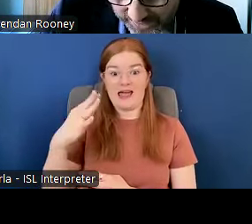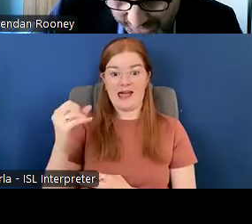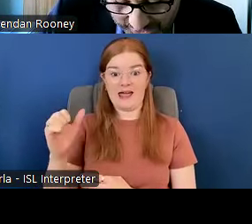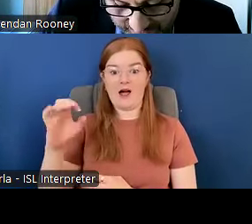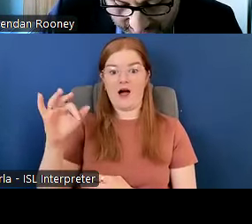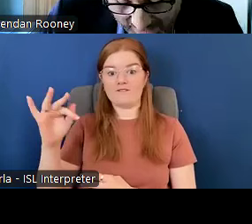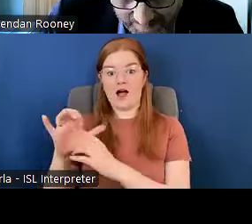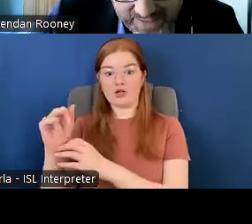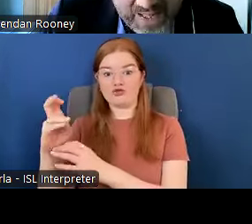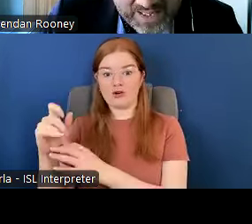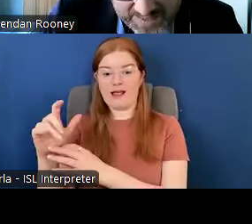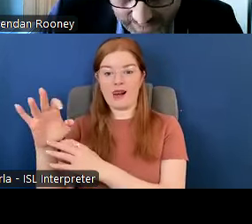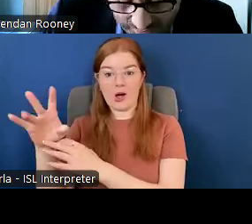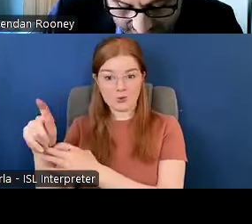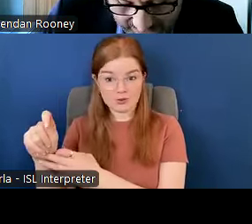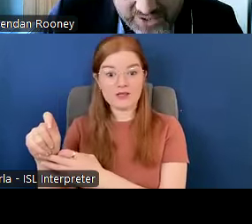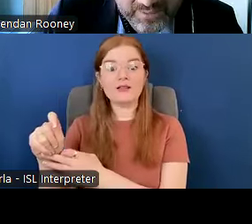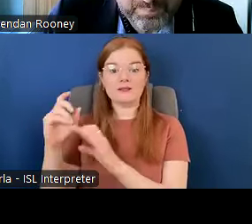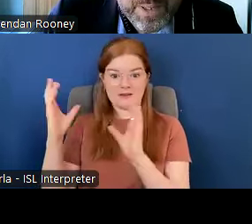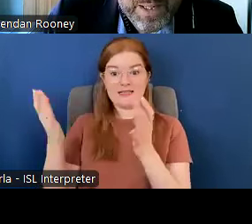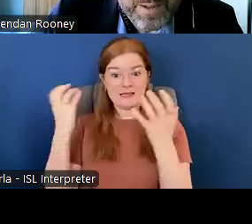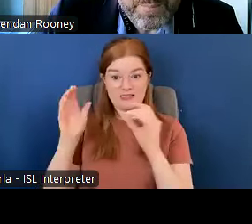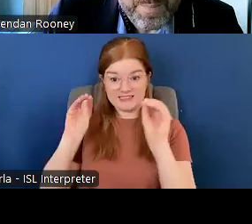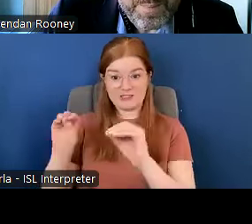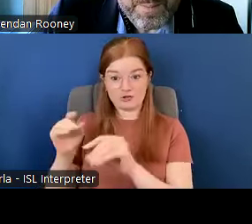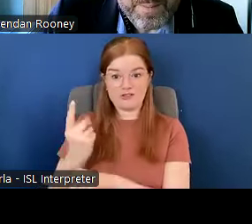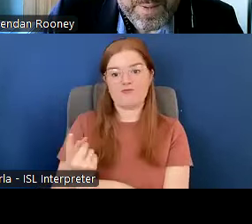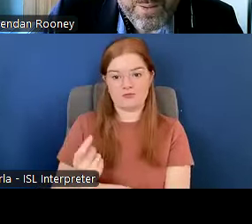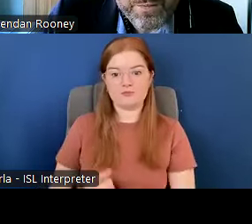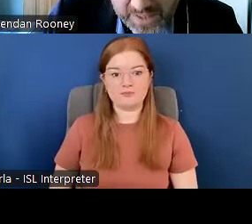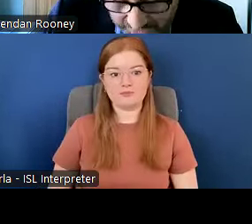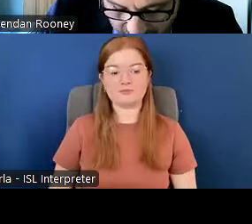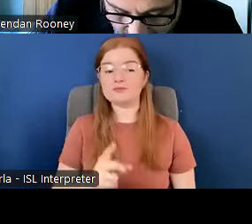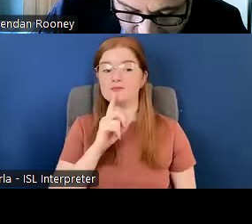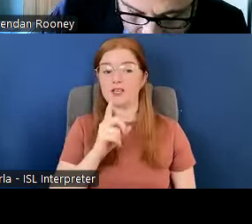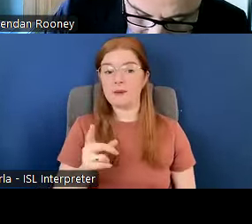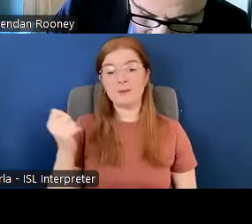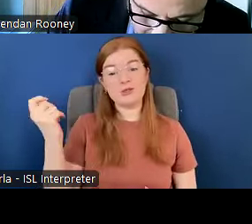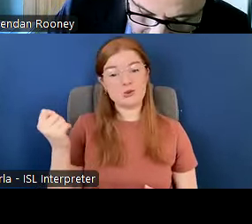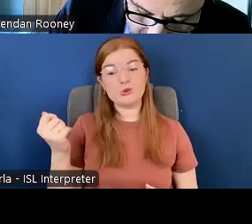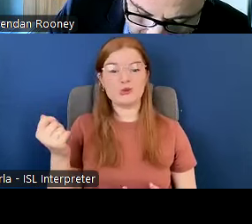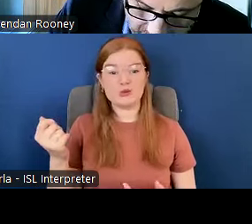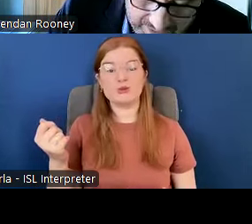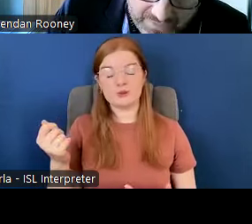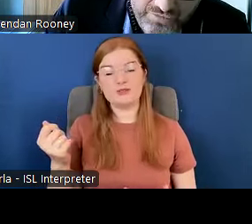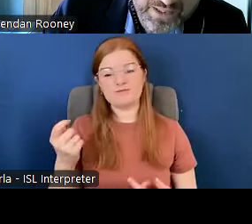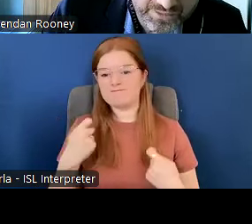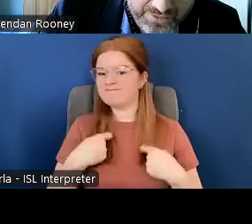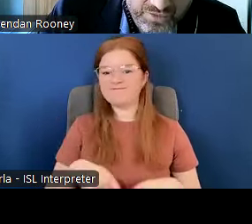can use the term, and a celebrated teacher. However, they soon tired of the relative